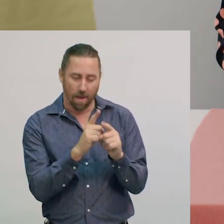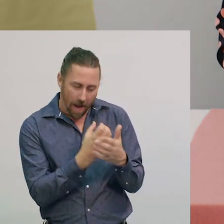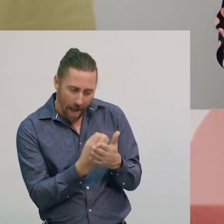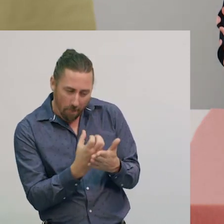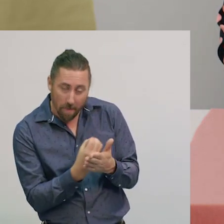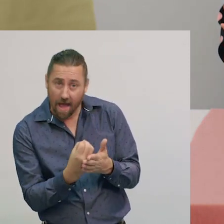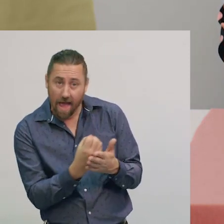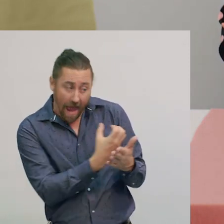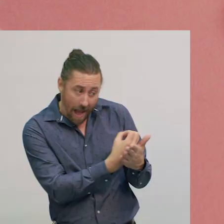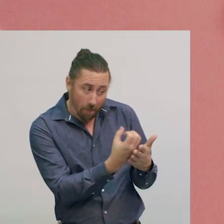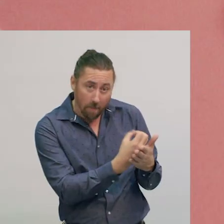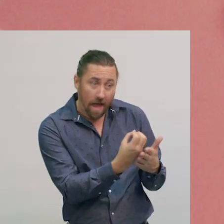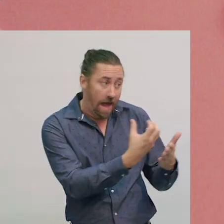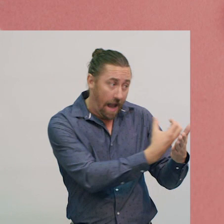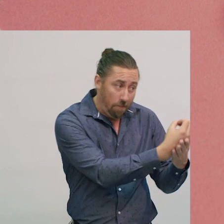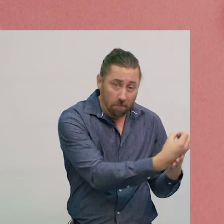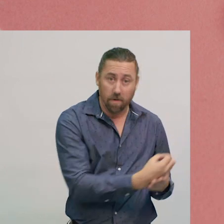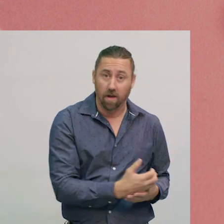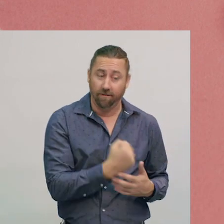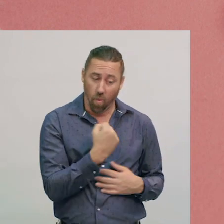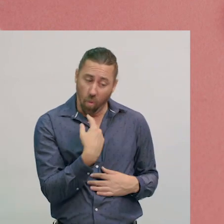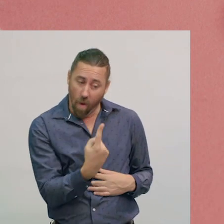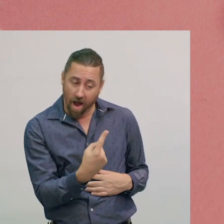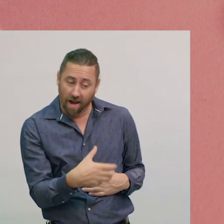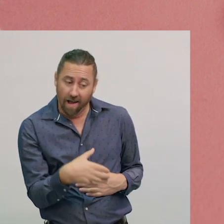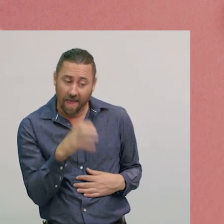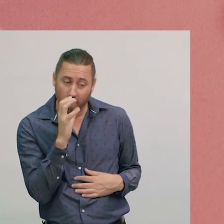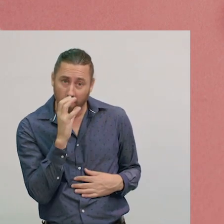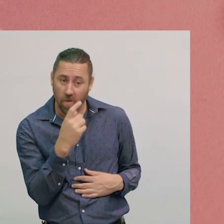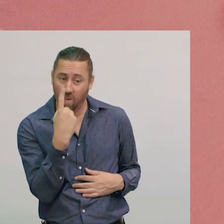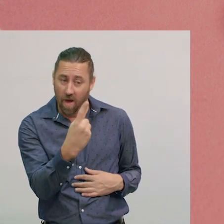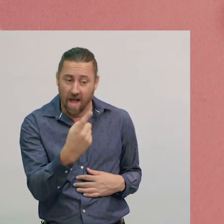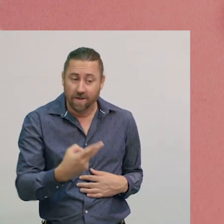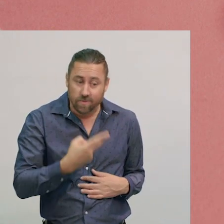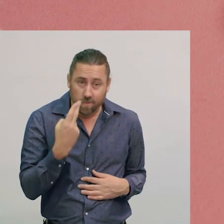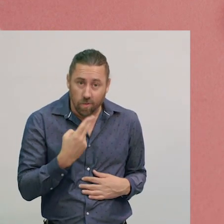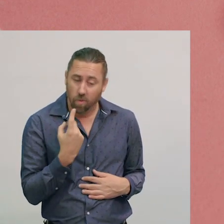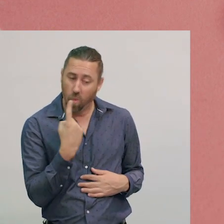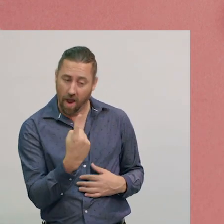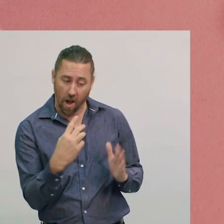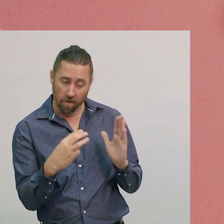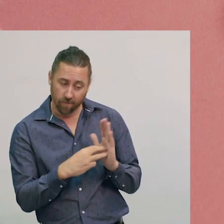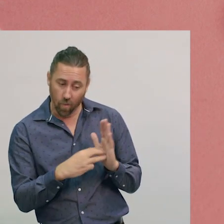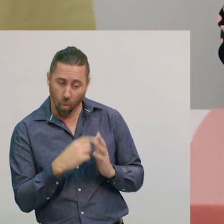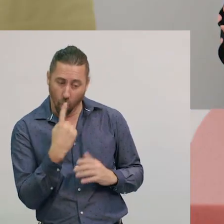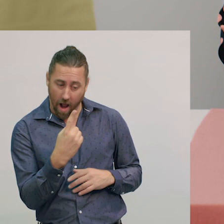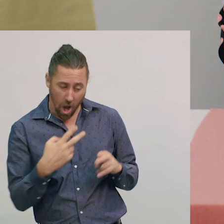Each person has one cup, one spoon, one fork, and one knife.